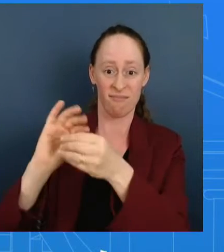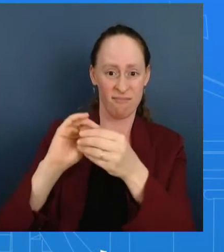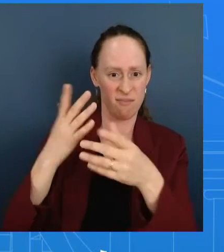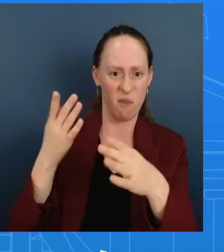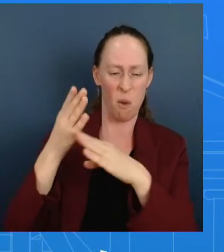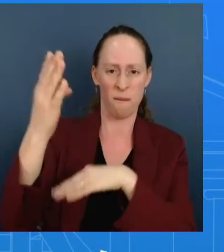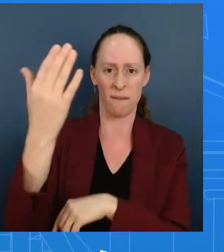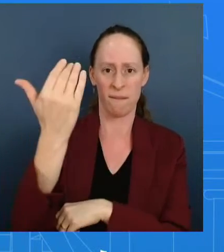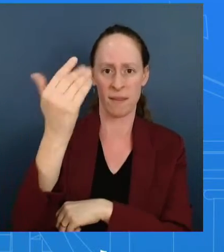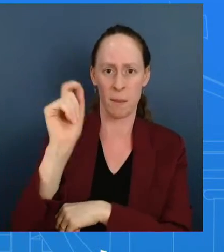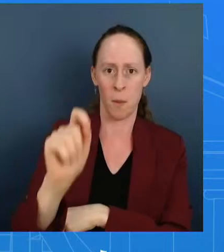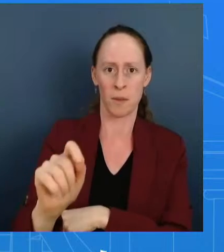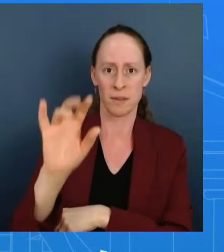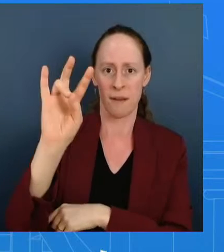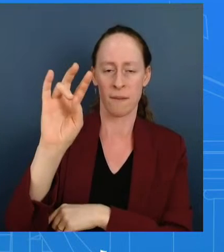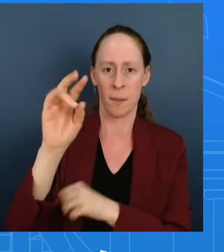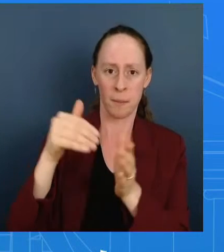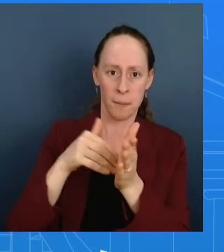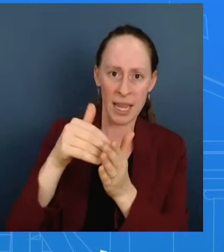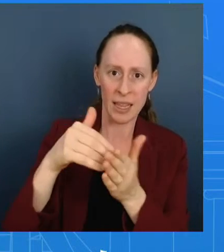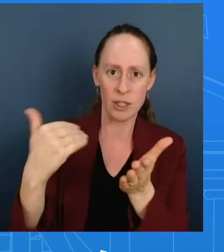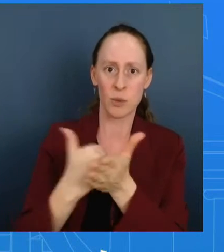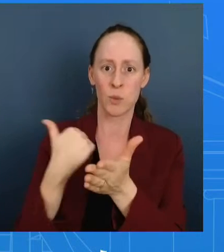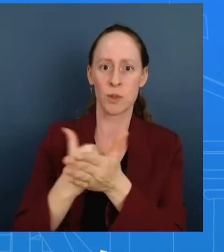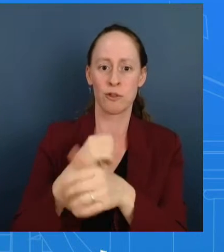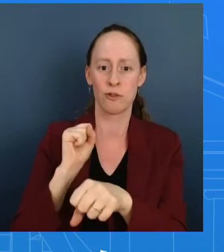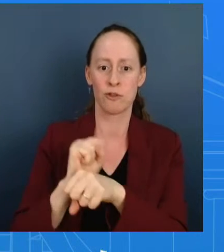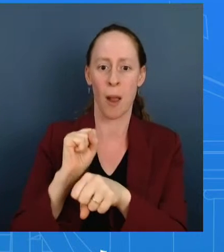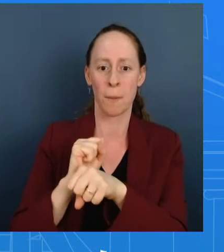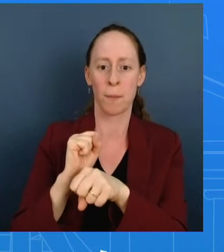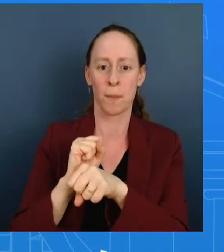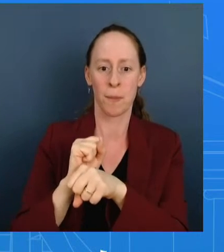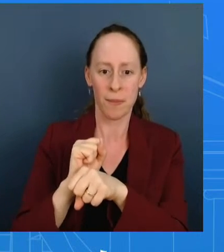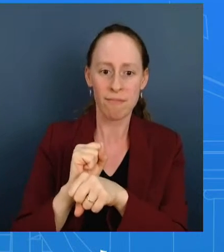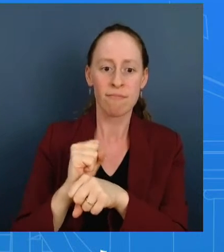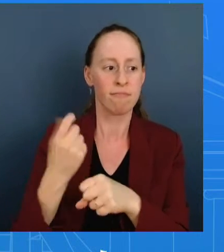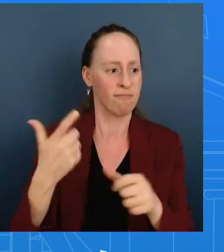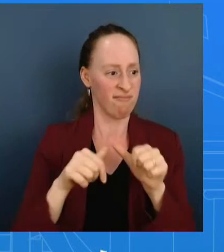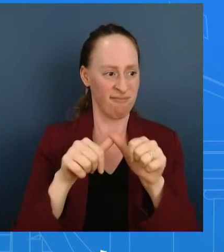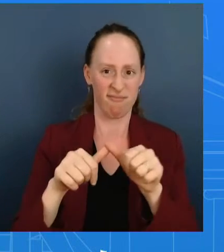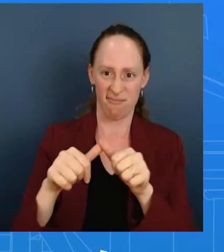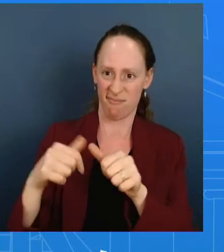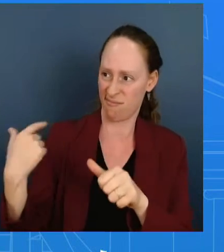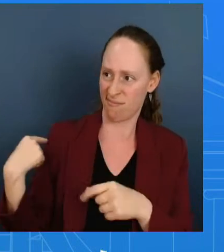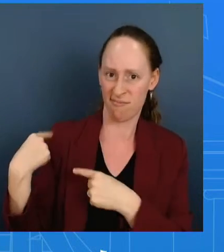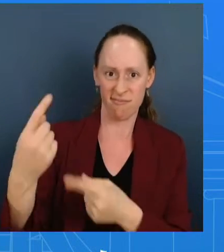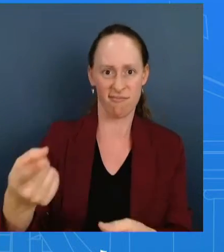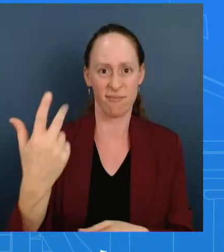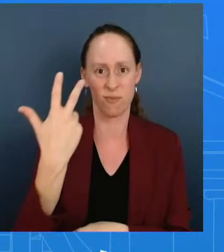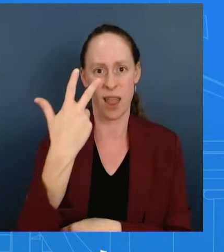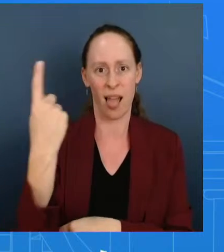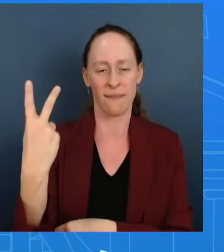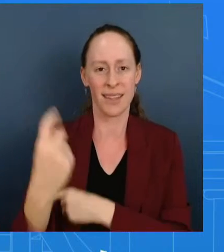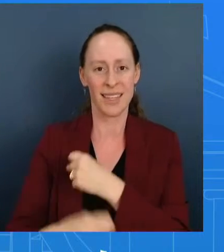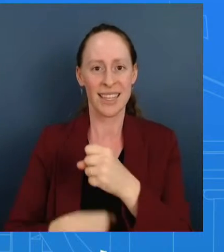Yesterday, a record 3 million travelers were screened at airports -- a sign that our economy is strong and Americans